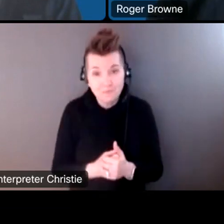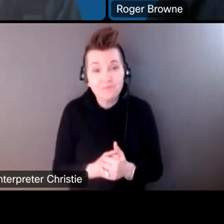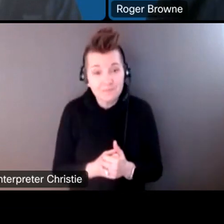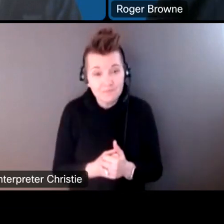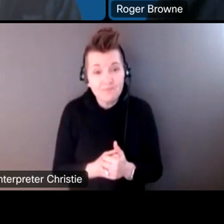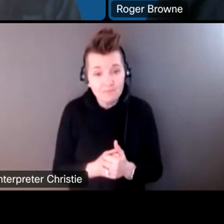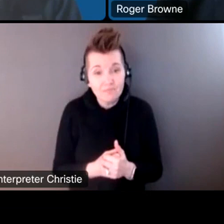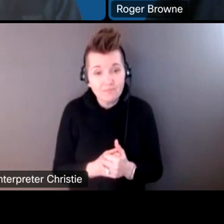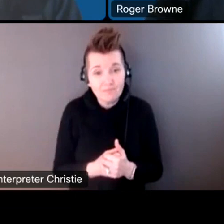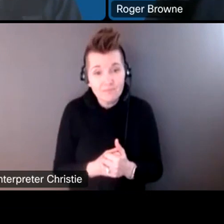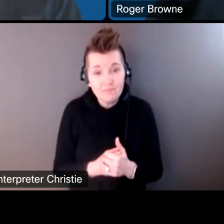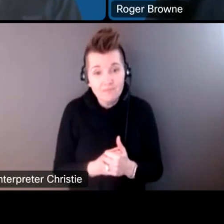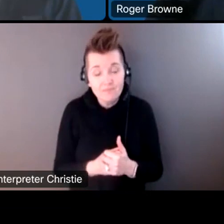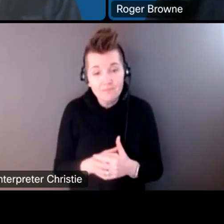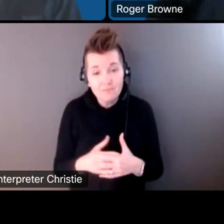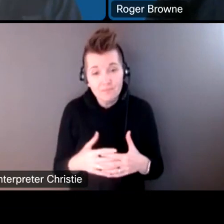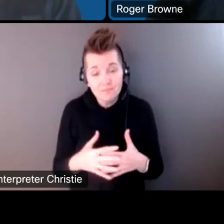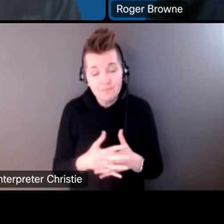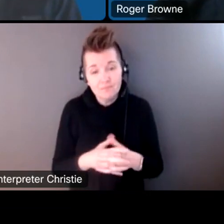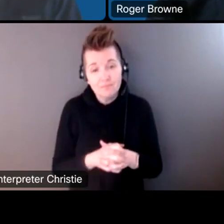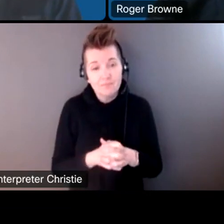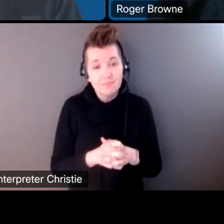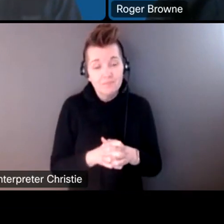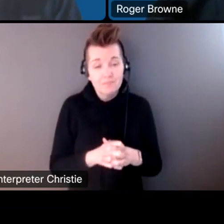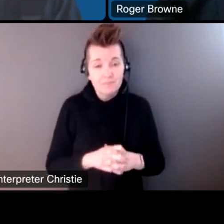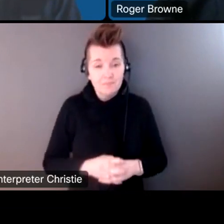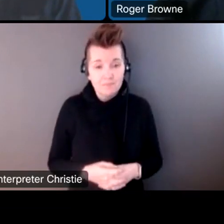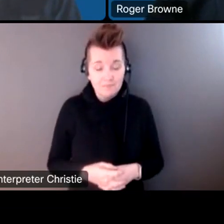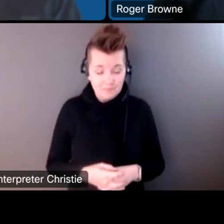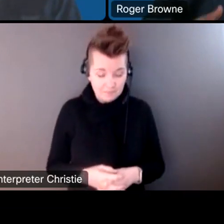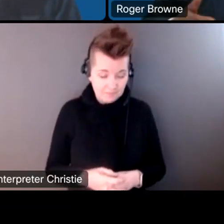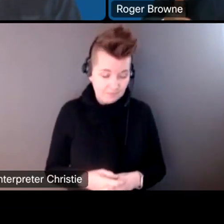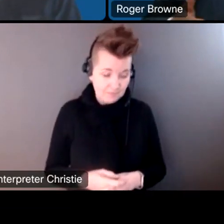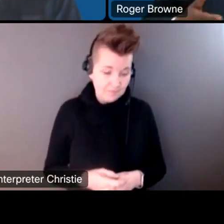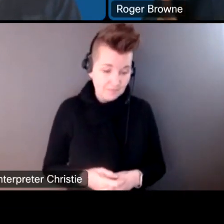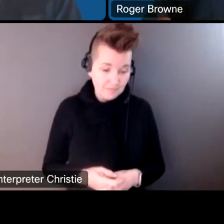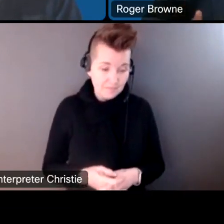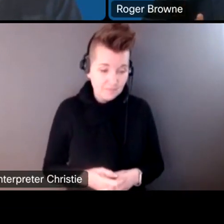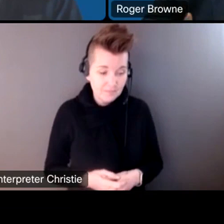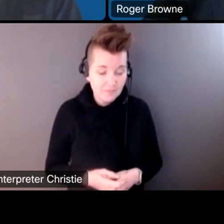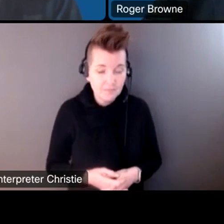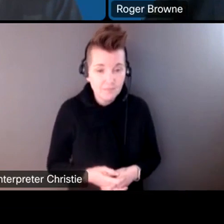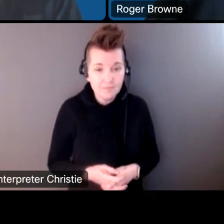Again, certainly from my perspective, when it comes to traveled lanes, this is not about